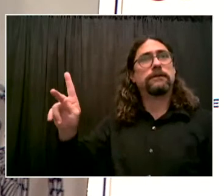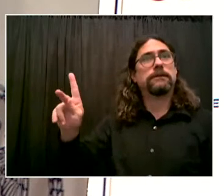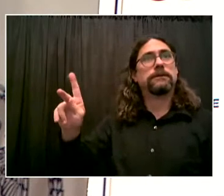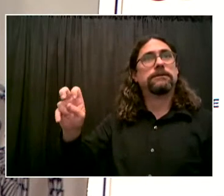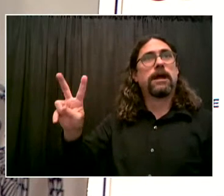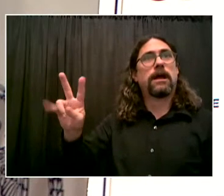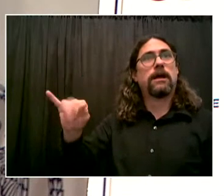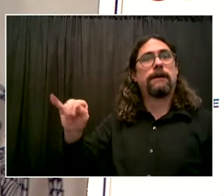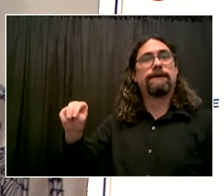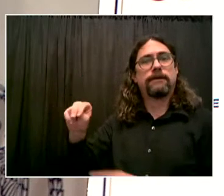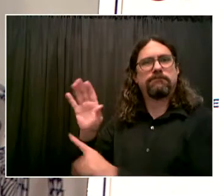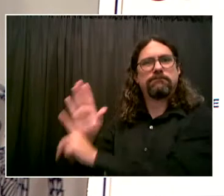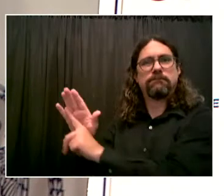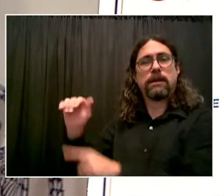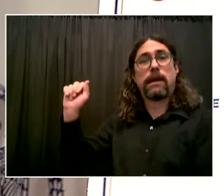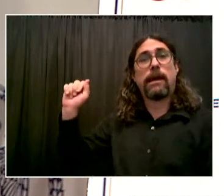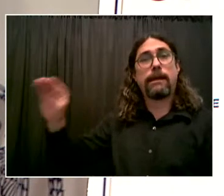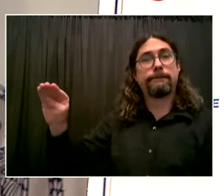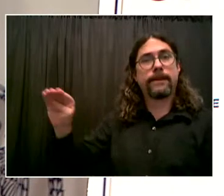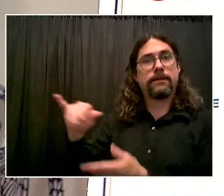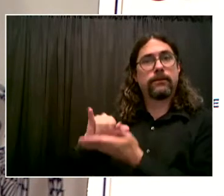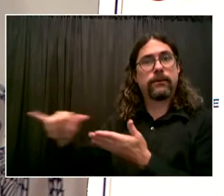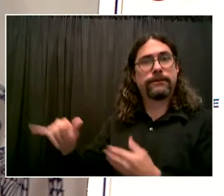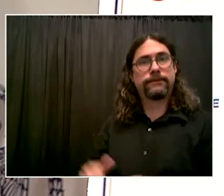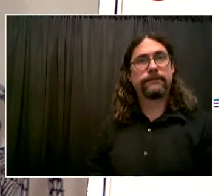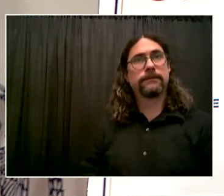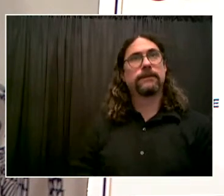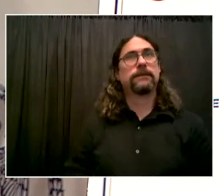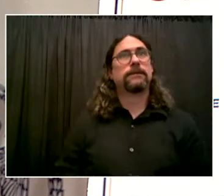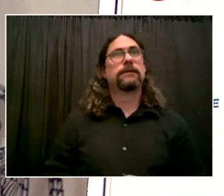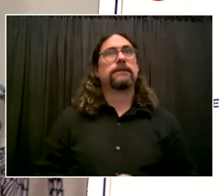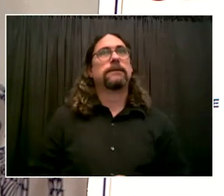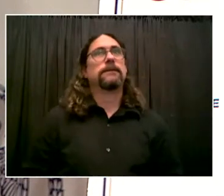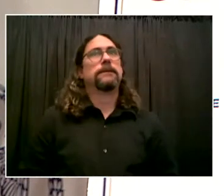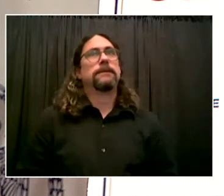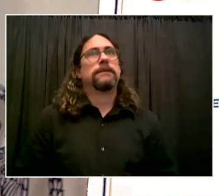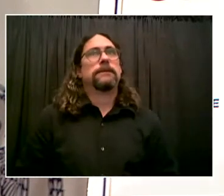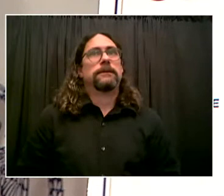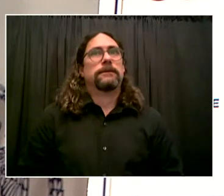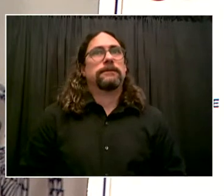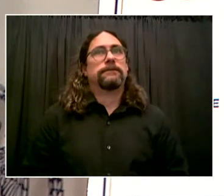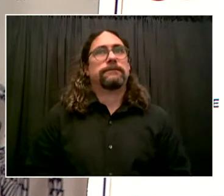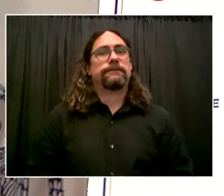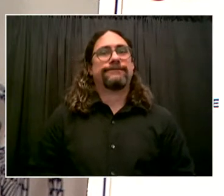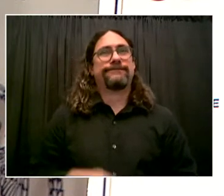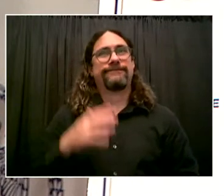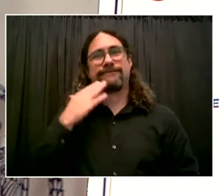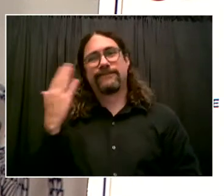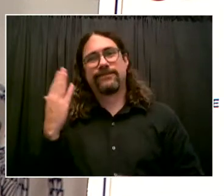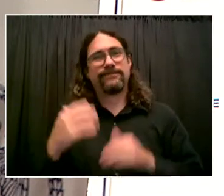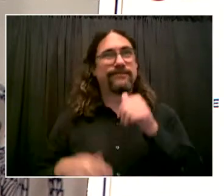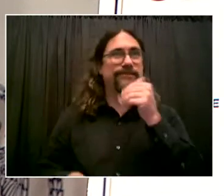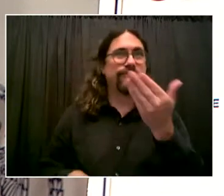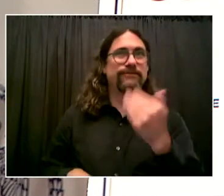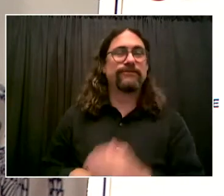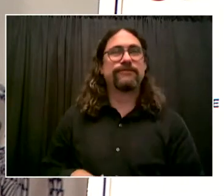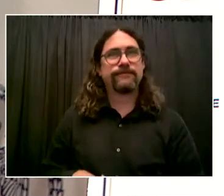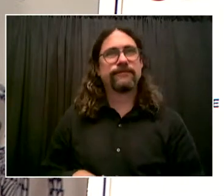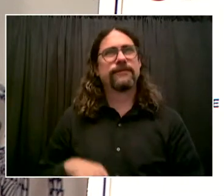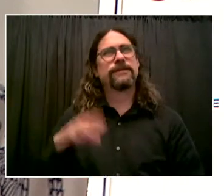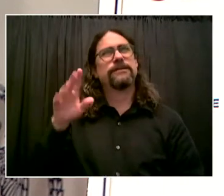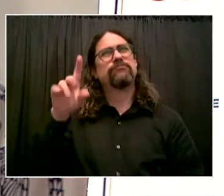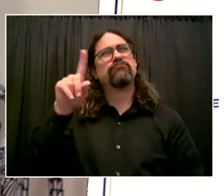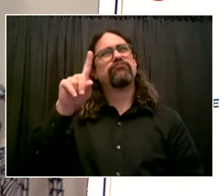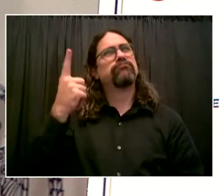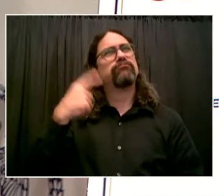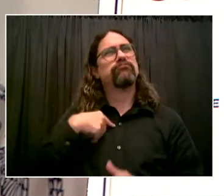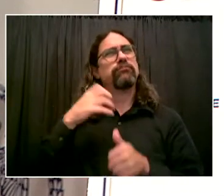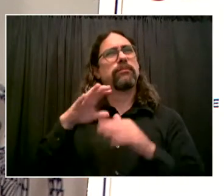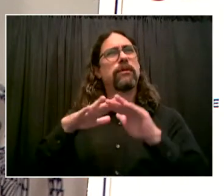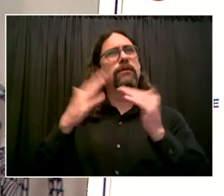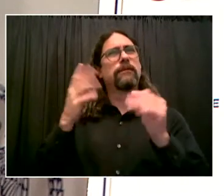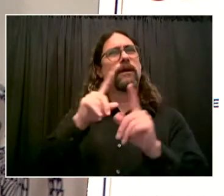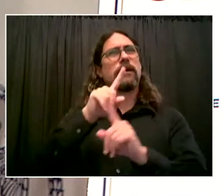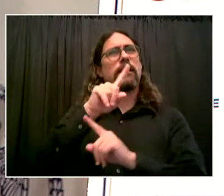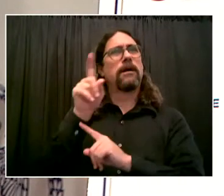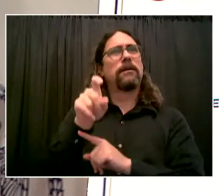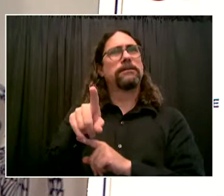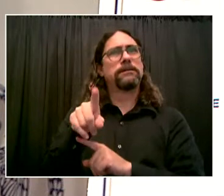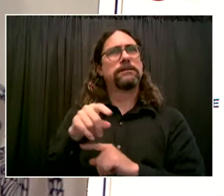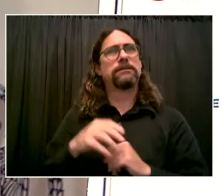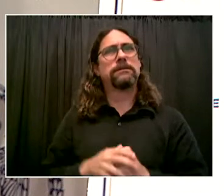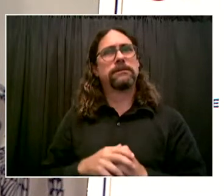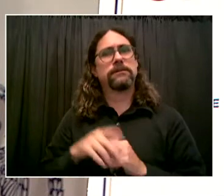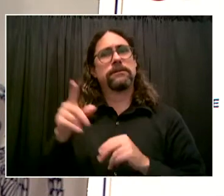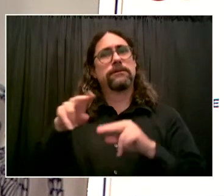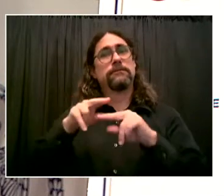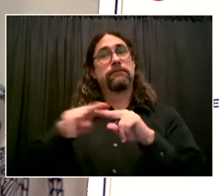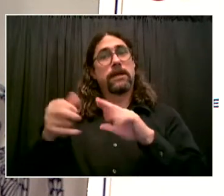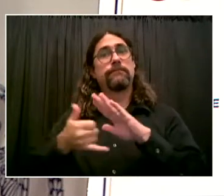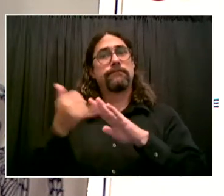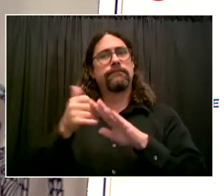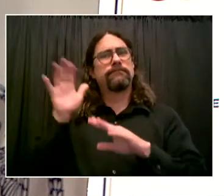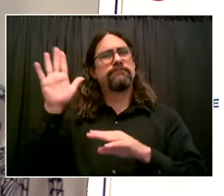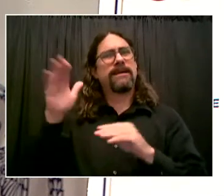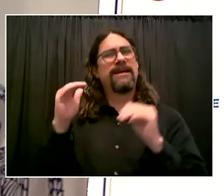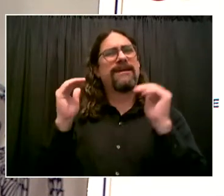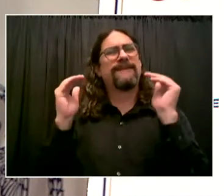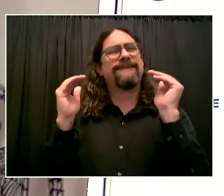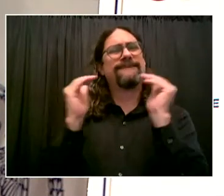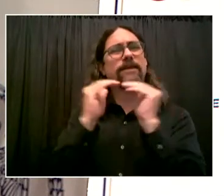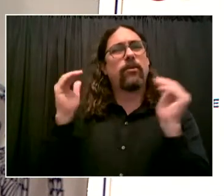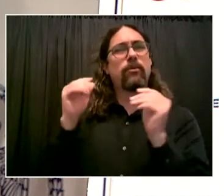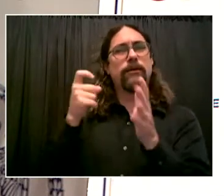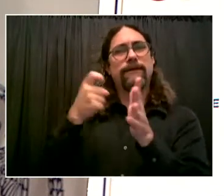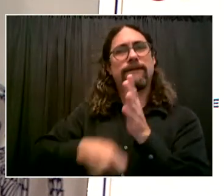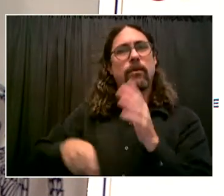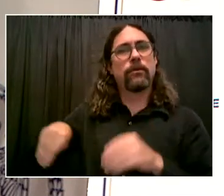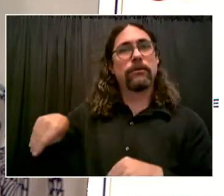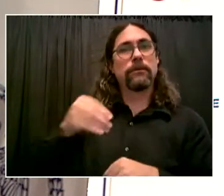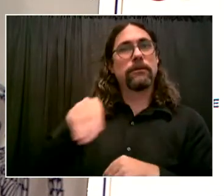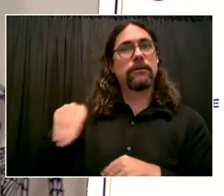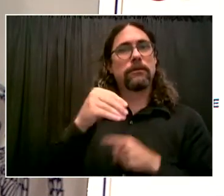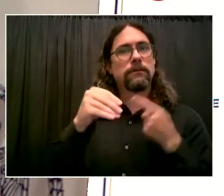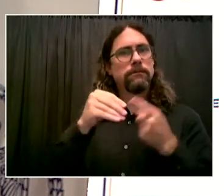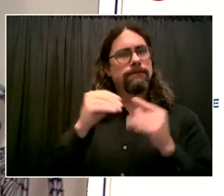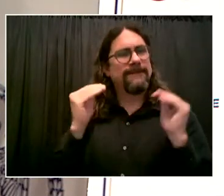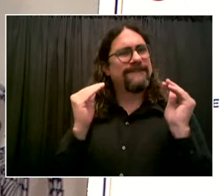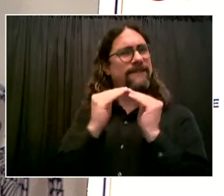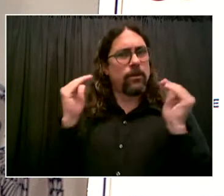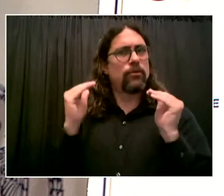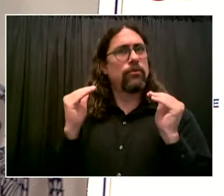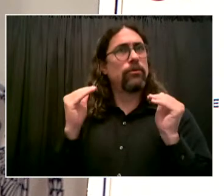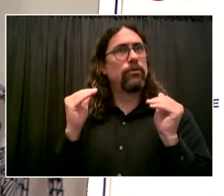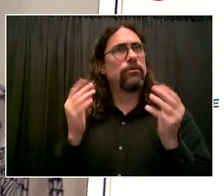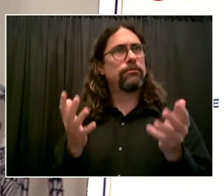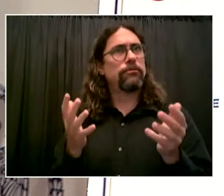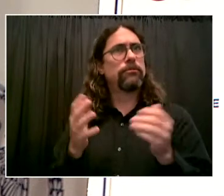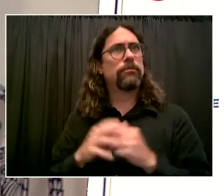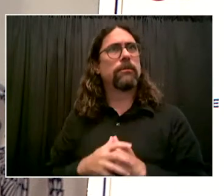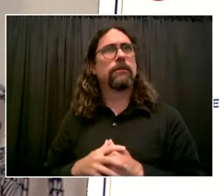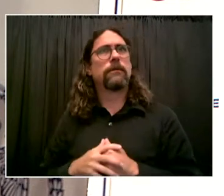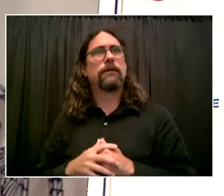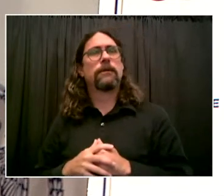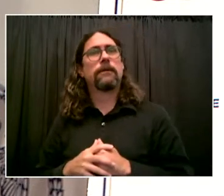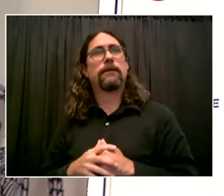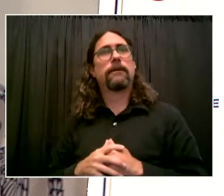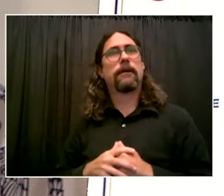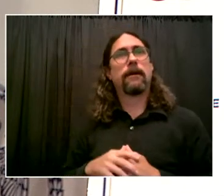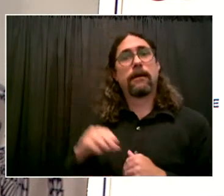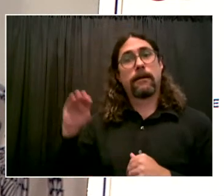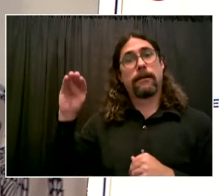NEW YORK. 0■Pirñ